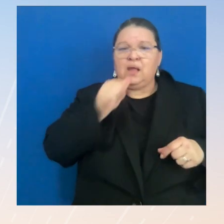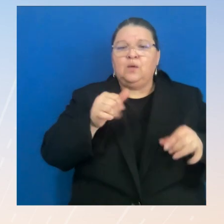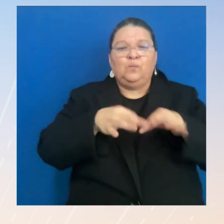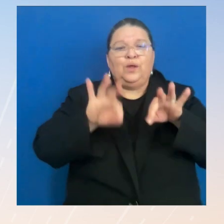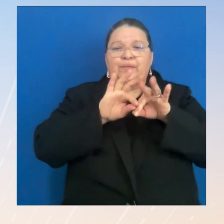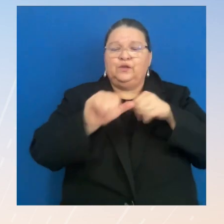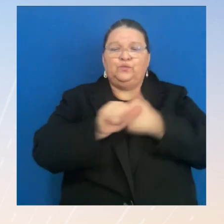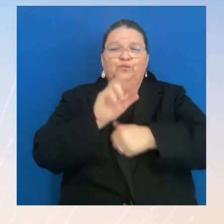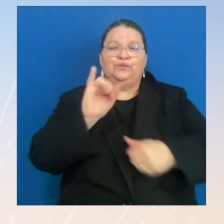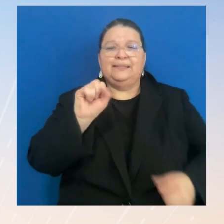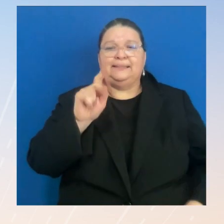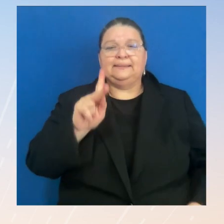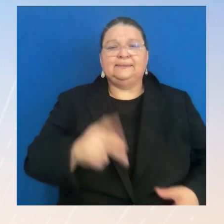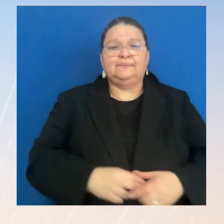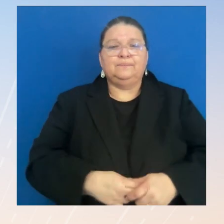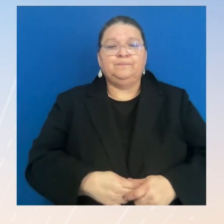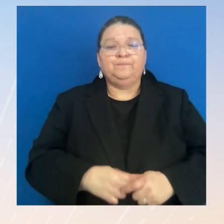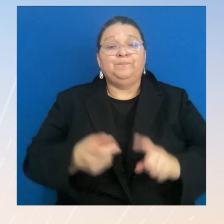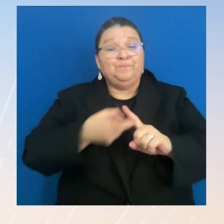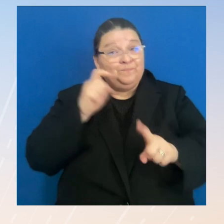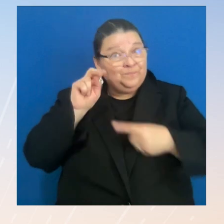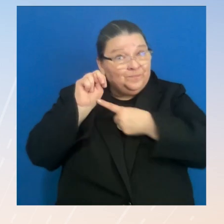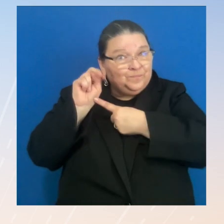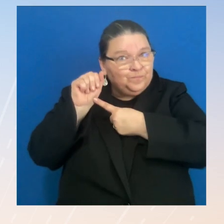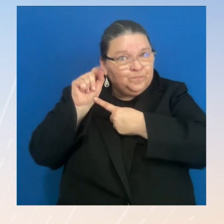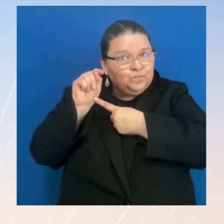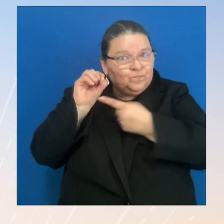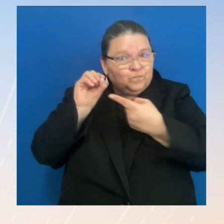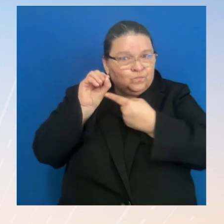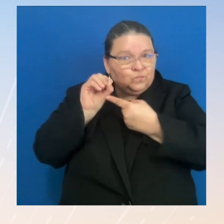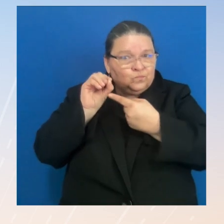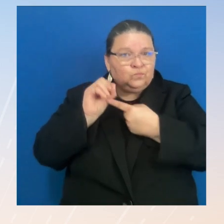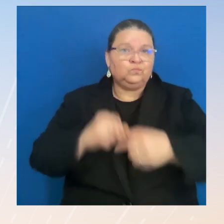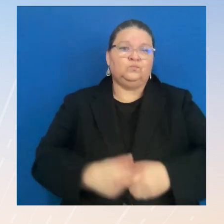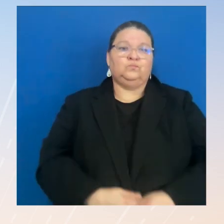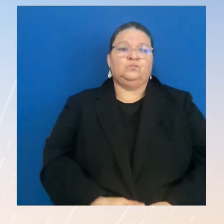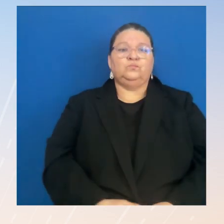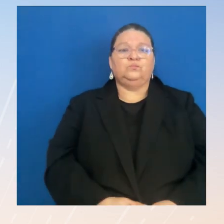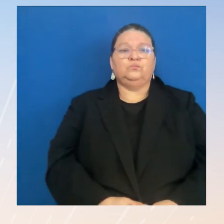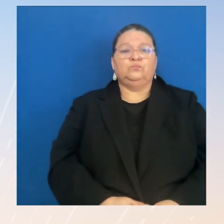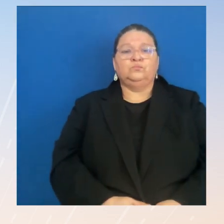Ms. Psaki: Of planes. The Press: Via planes. But ground is another situation? Ms. Psaki: I'm not going to give you detail or confirm